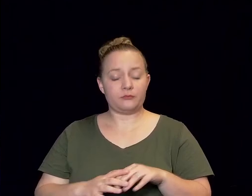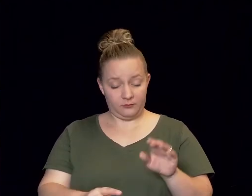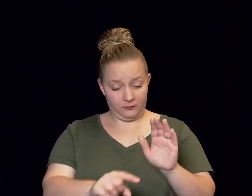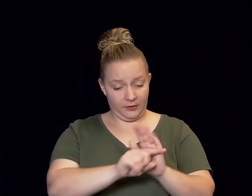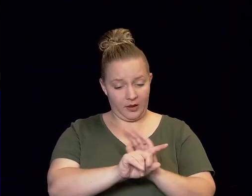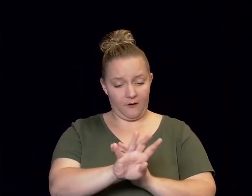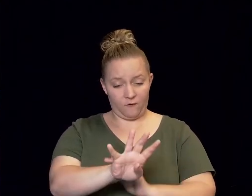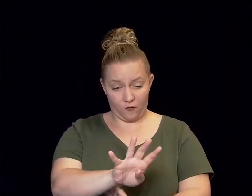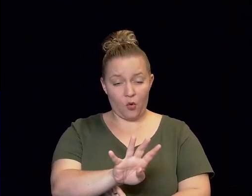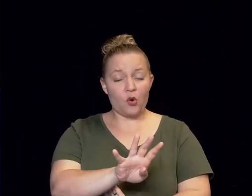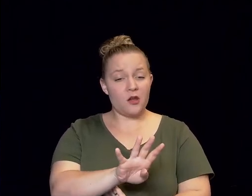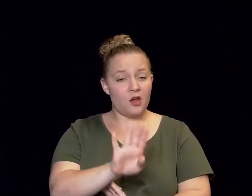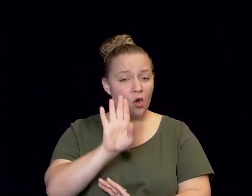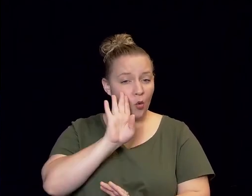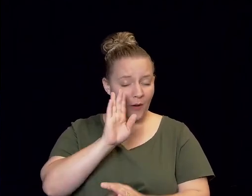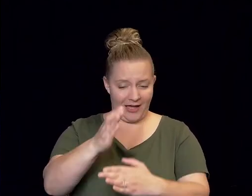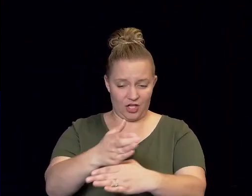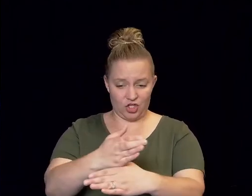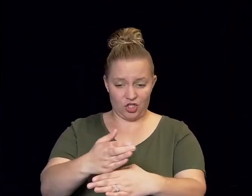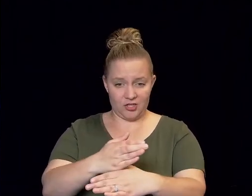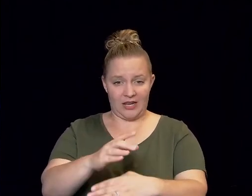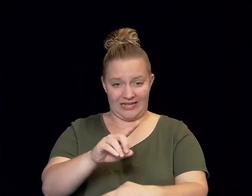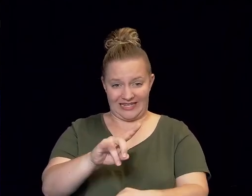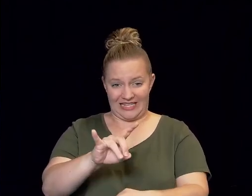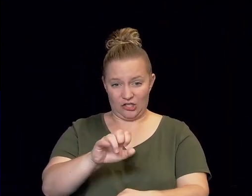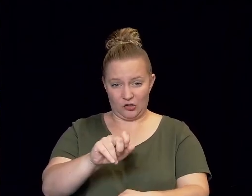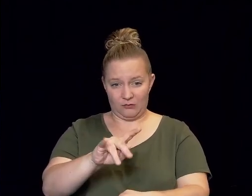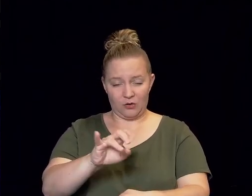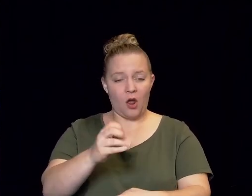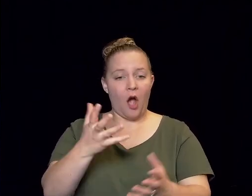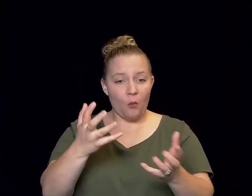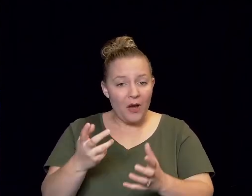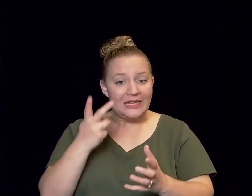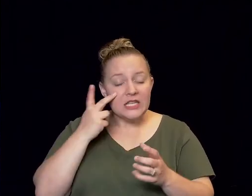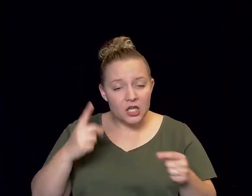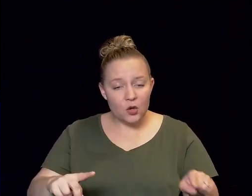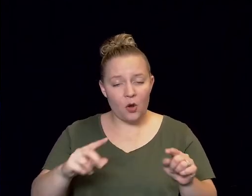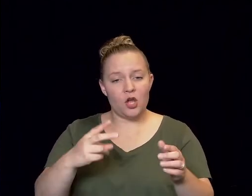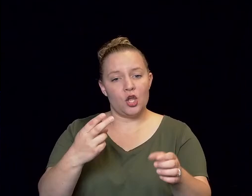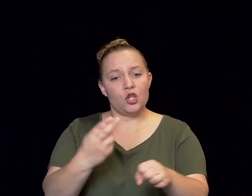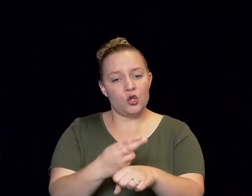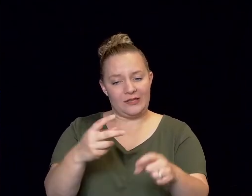and I'm gonna distribute. I wanna see you showing me that arrow! Okay, that took all of .2 seconds